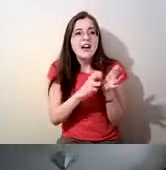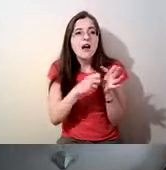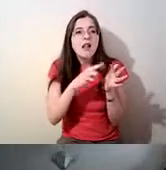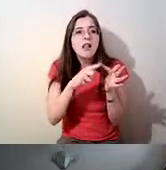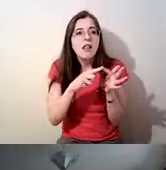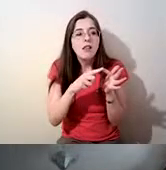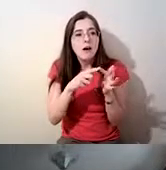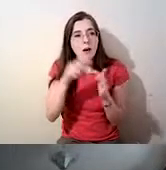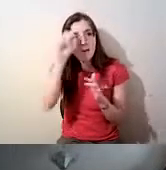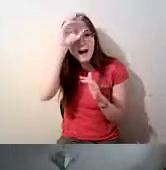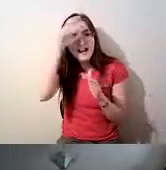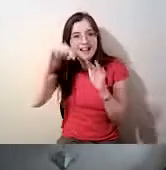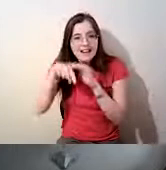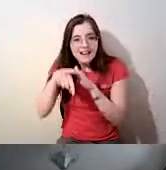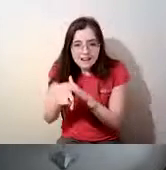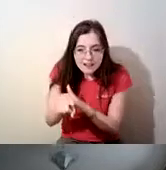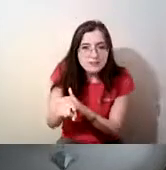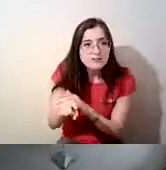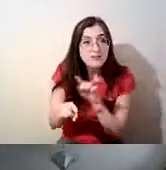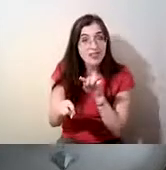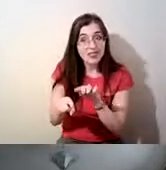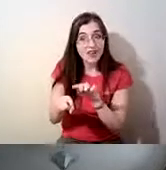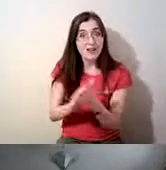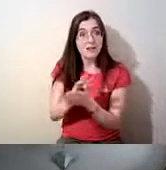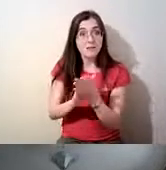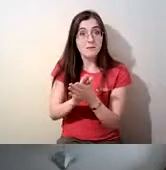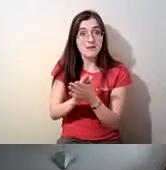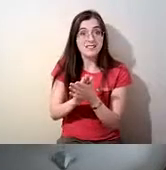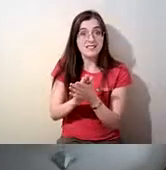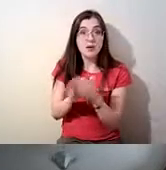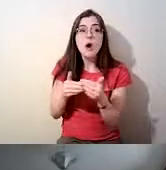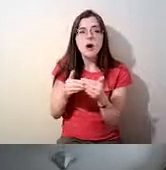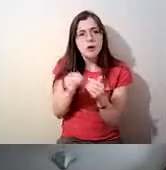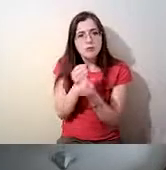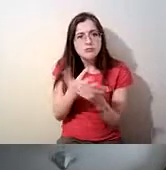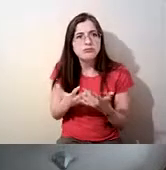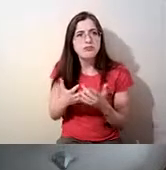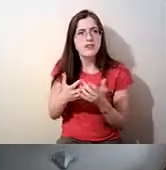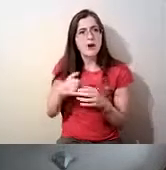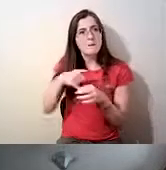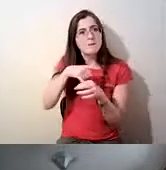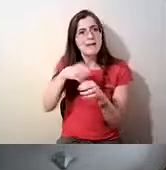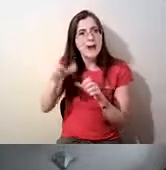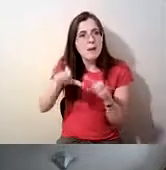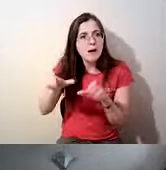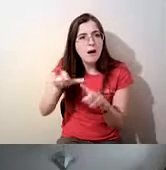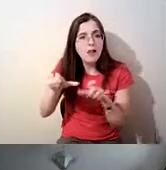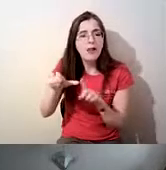causes a disproportionate amount of a certain chemical that was also um the subject of the